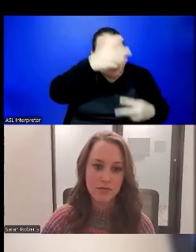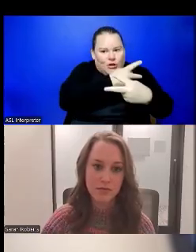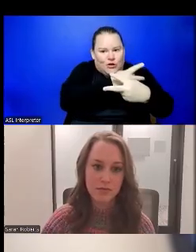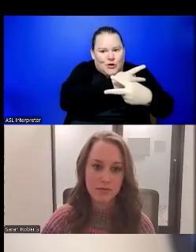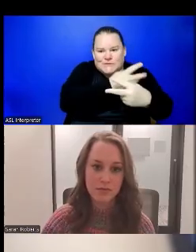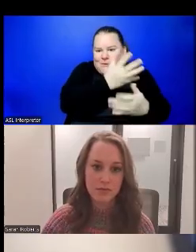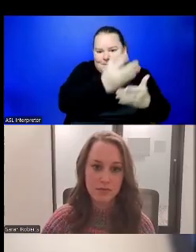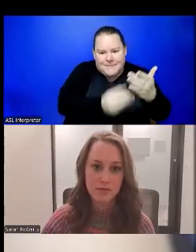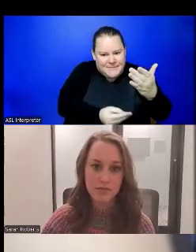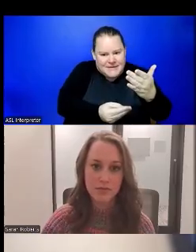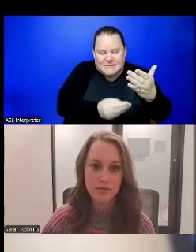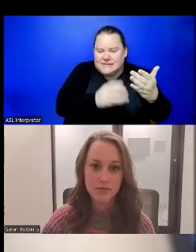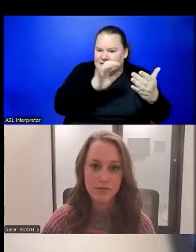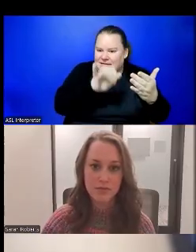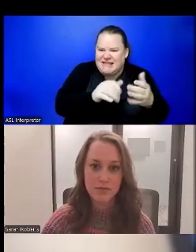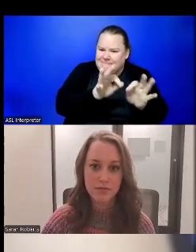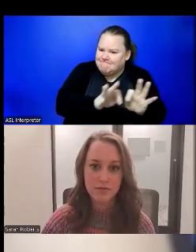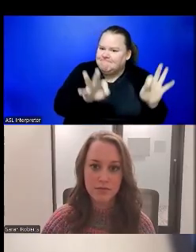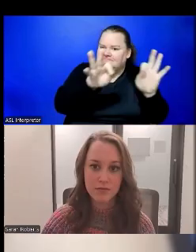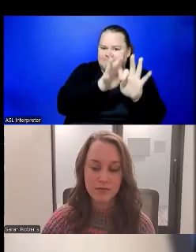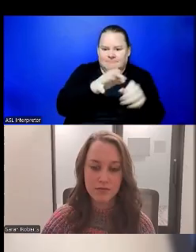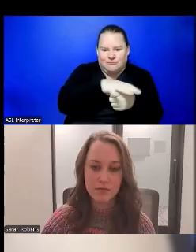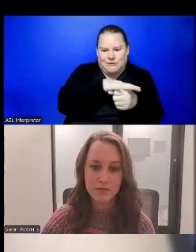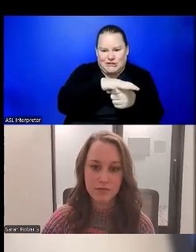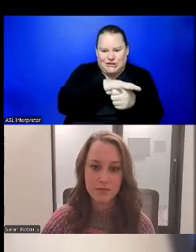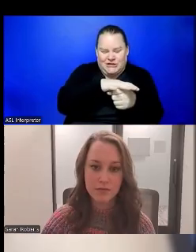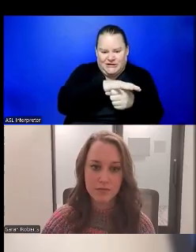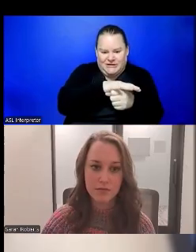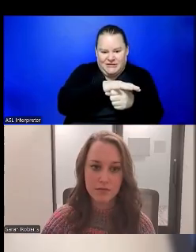that critical region. And for those that can have trouble